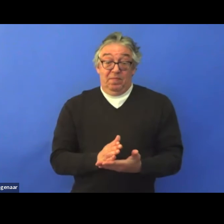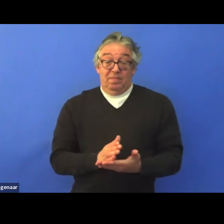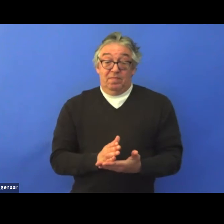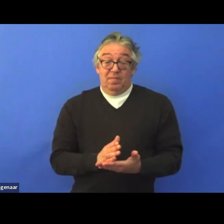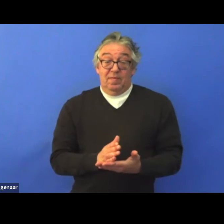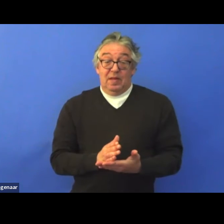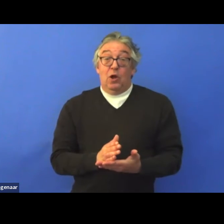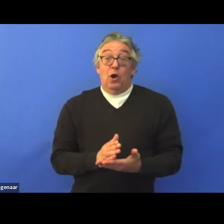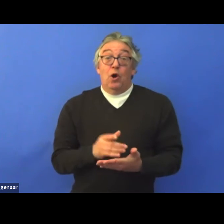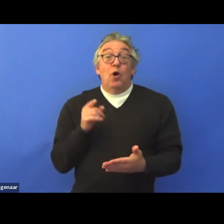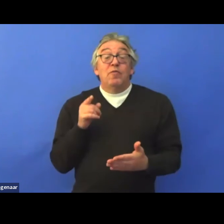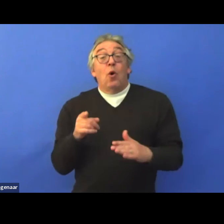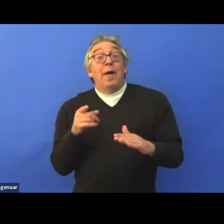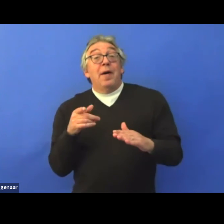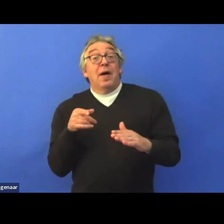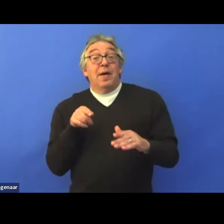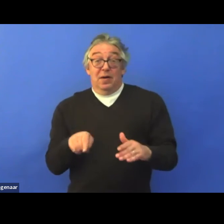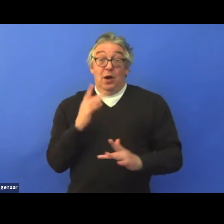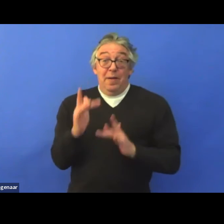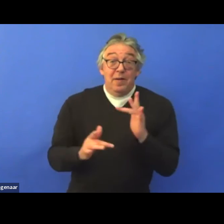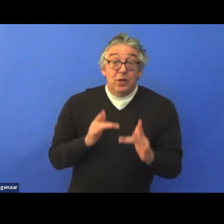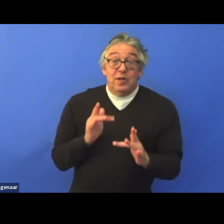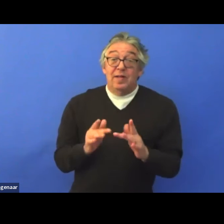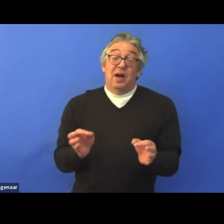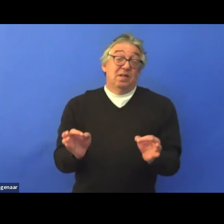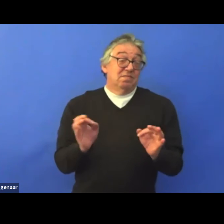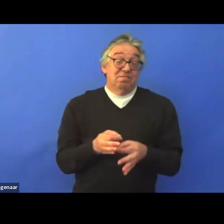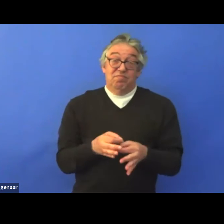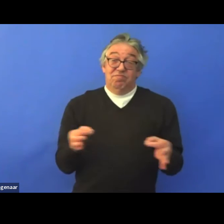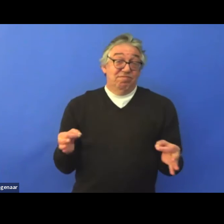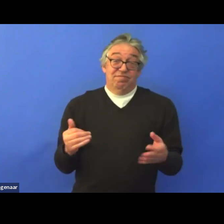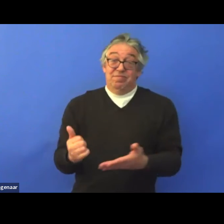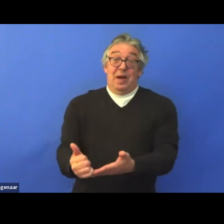to participate in training